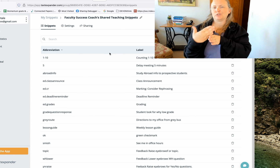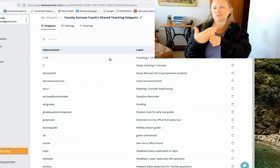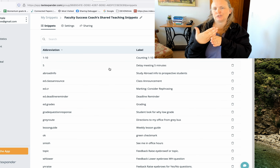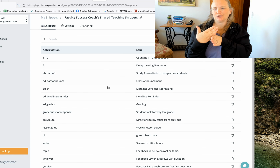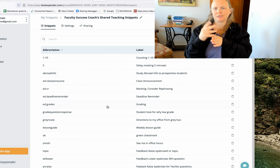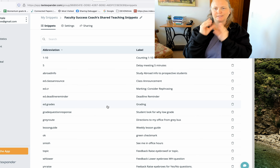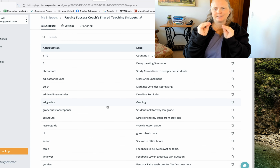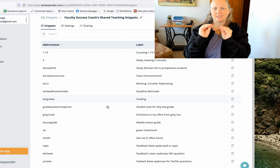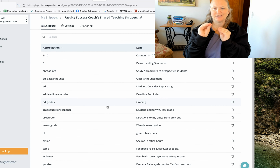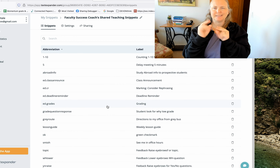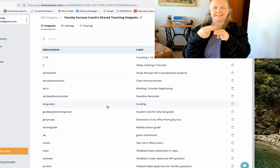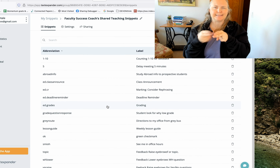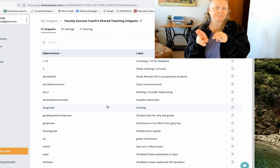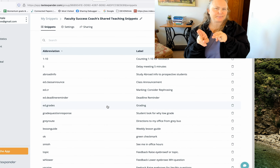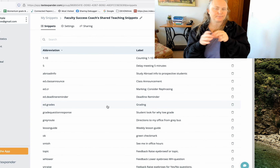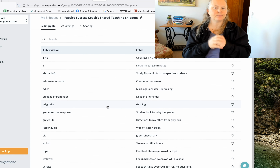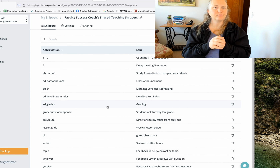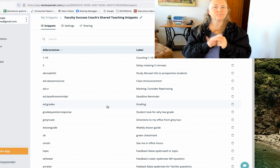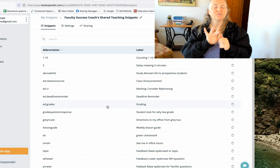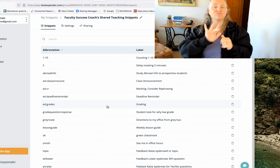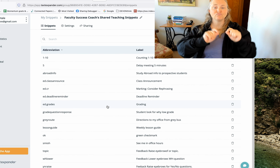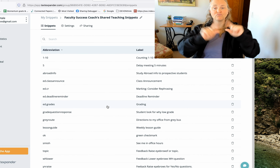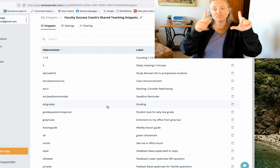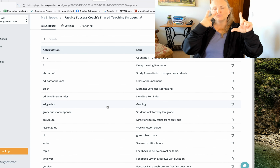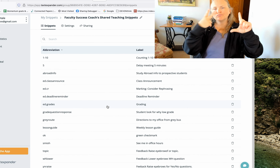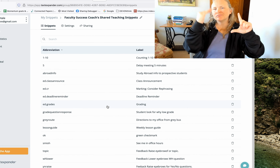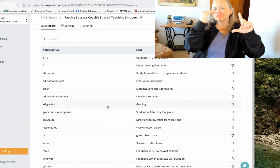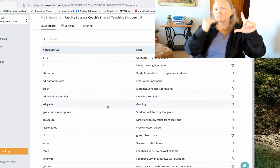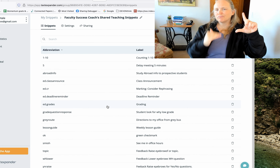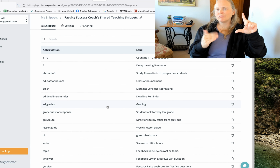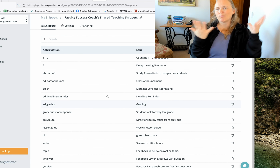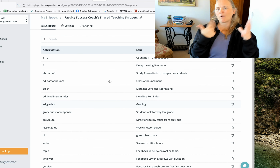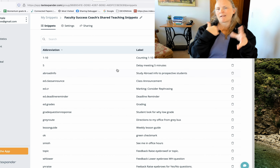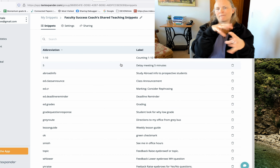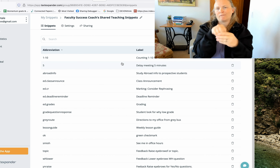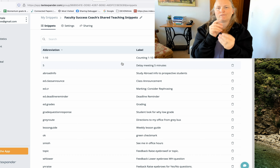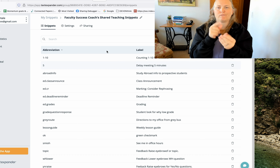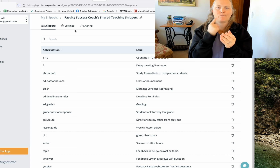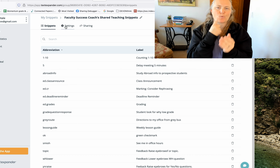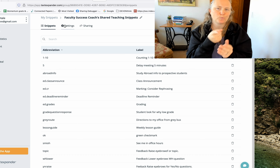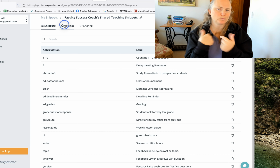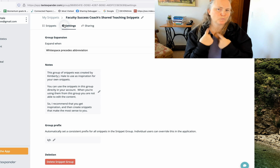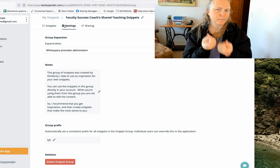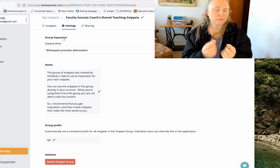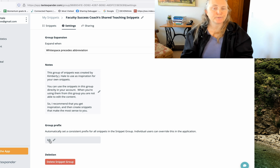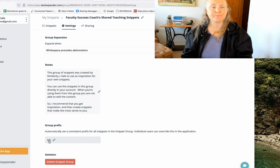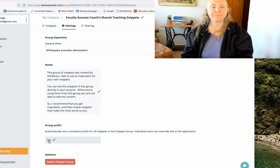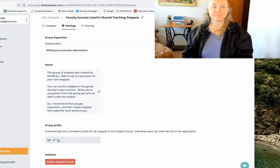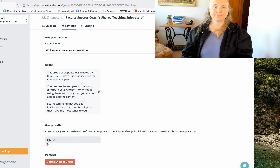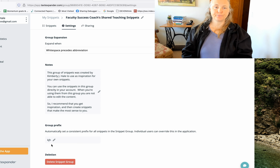And when you go in there, you will see all the ones that I've shared with you so far. And in this case the.